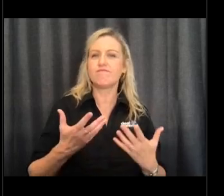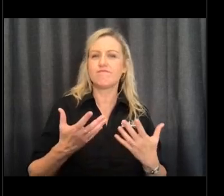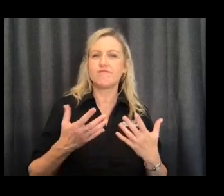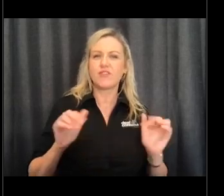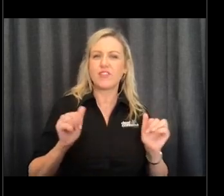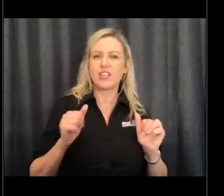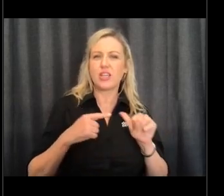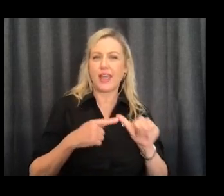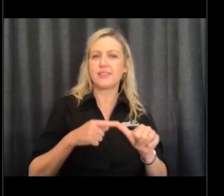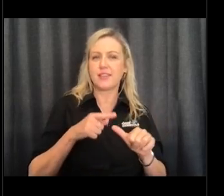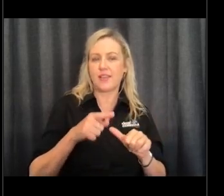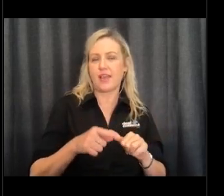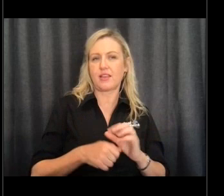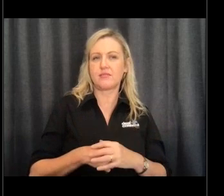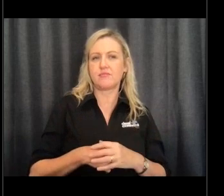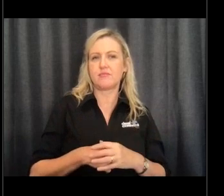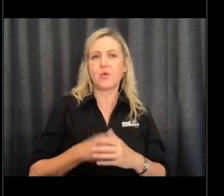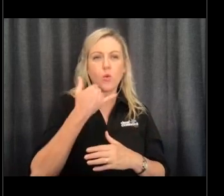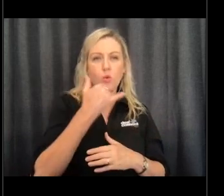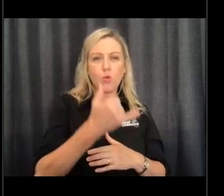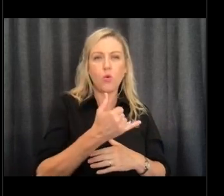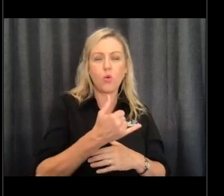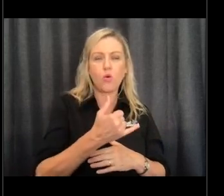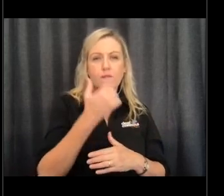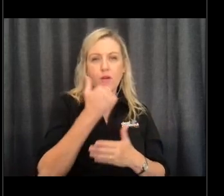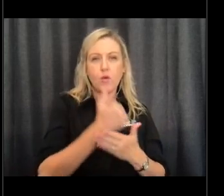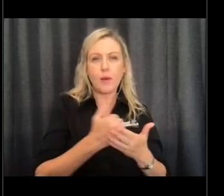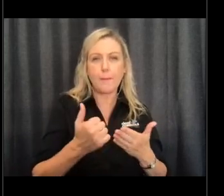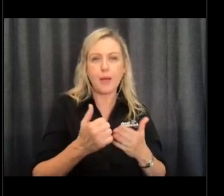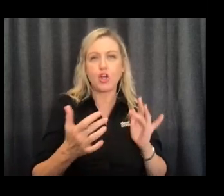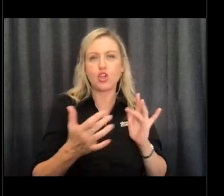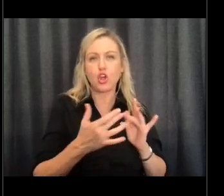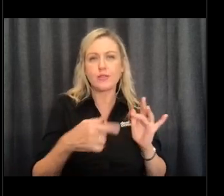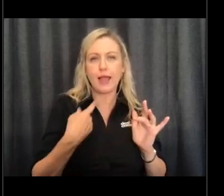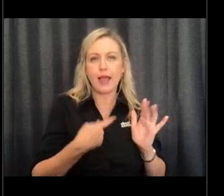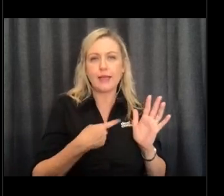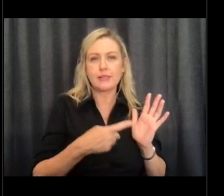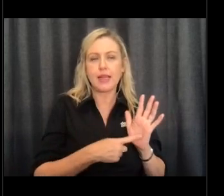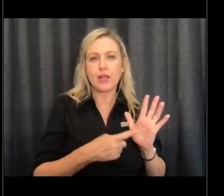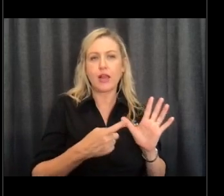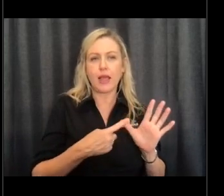Call the disaster line and get in contact with us and we can help you from there.